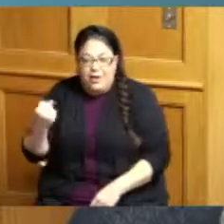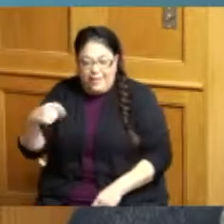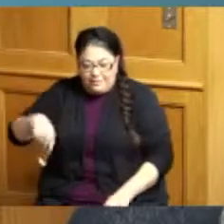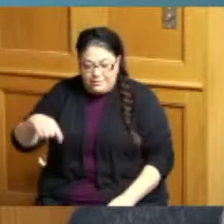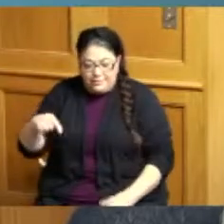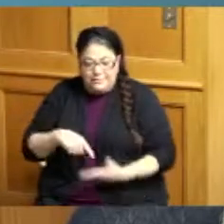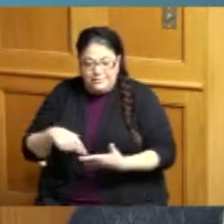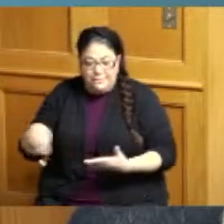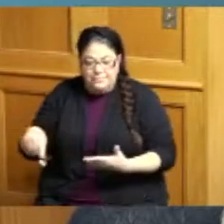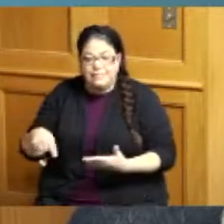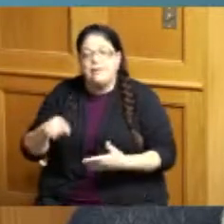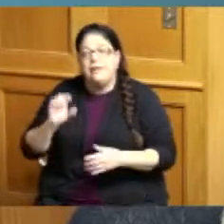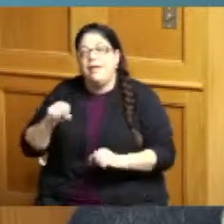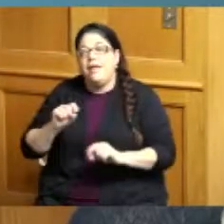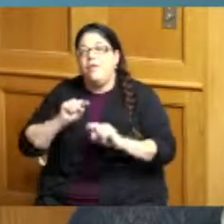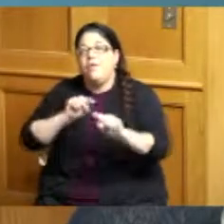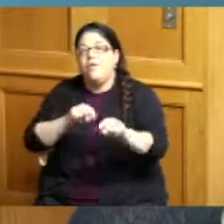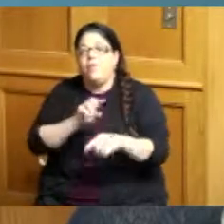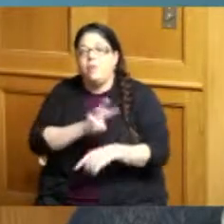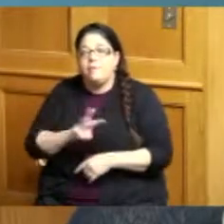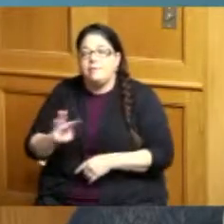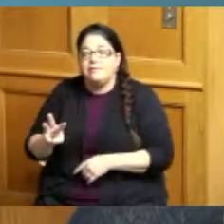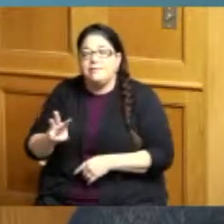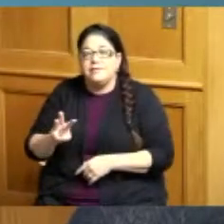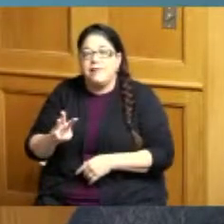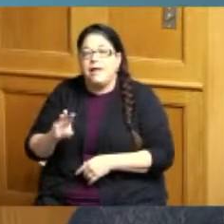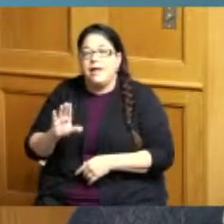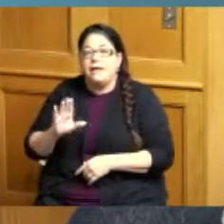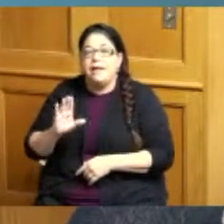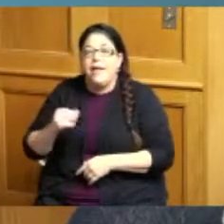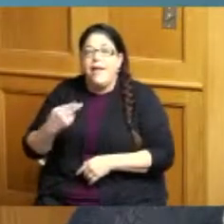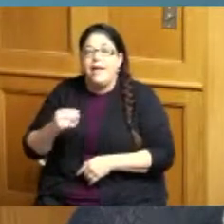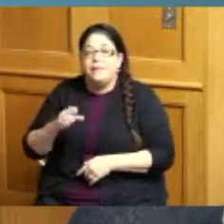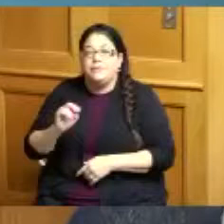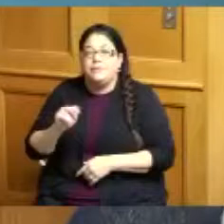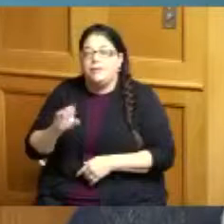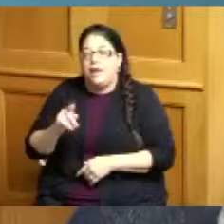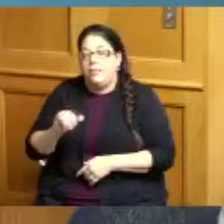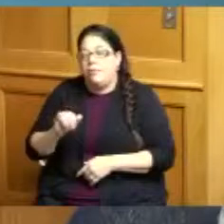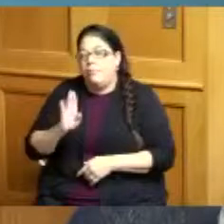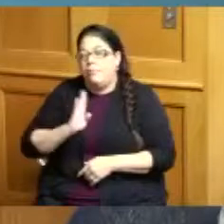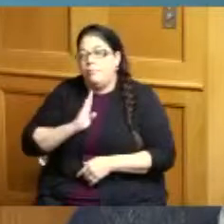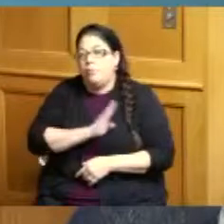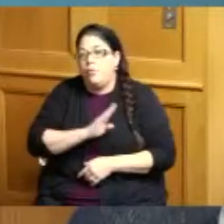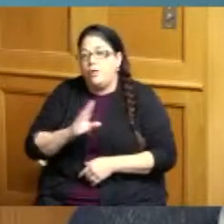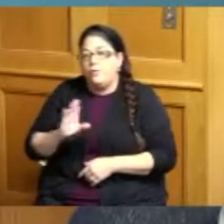dates you can go to the Hamilton County Board of Elections website to get the times so that